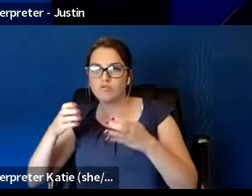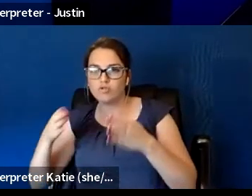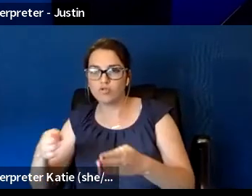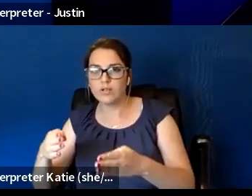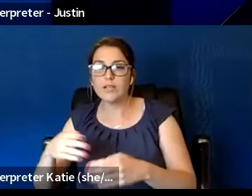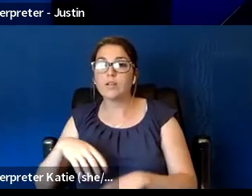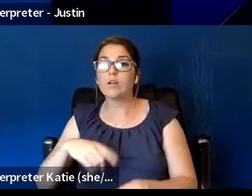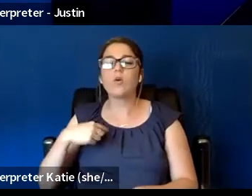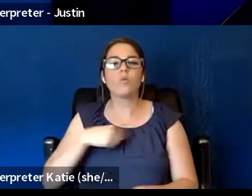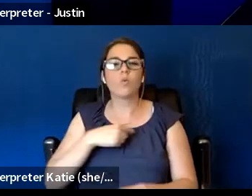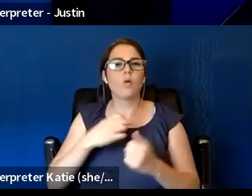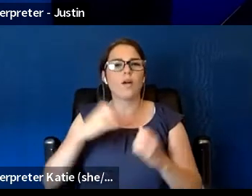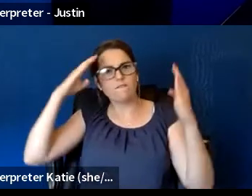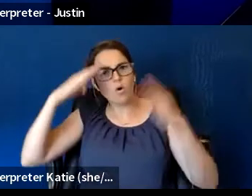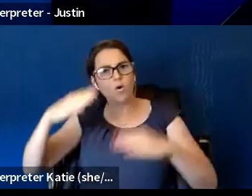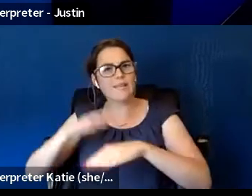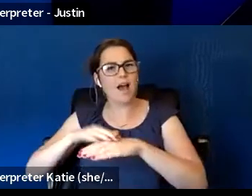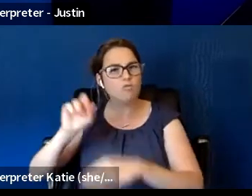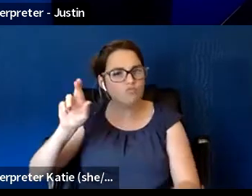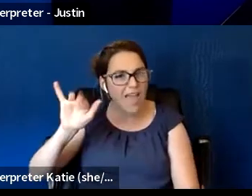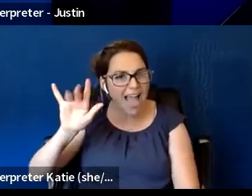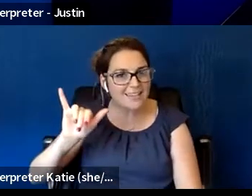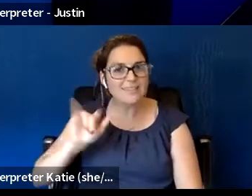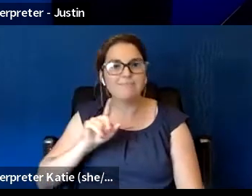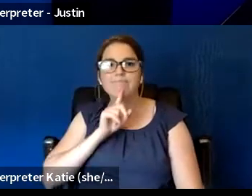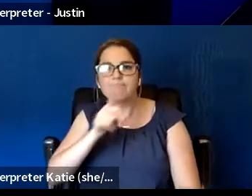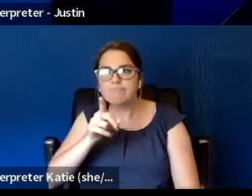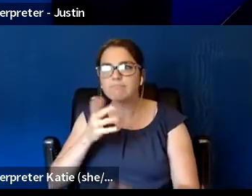that recognizes the reality of where people live.